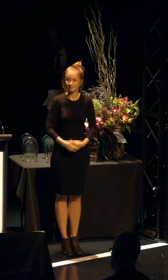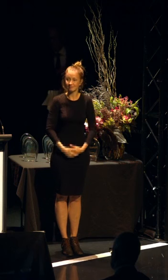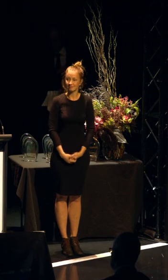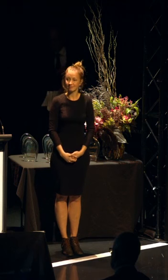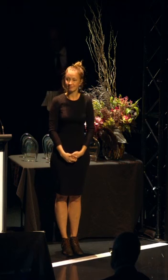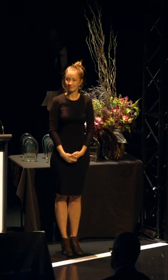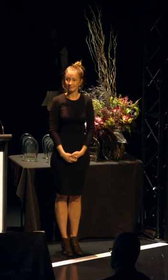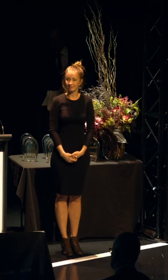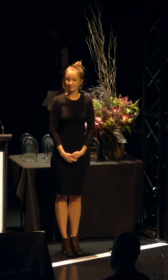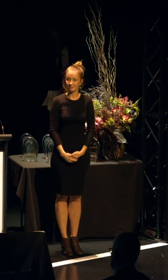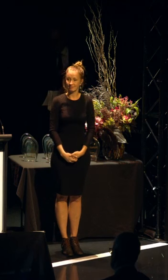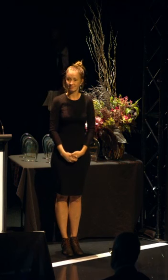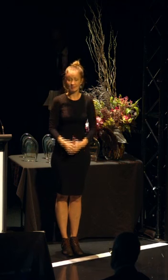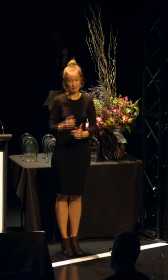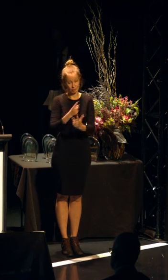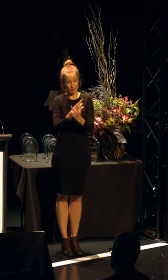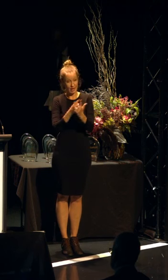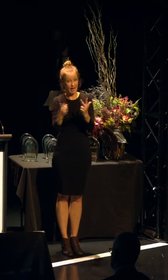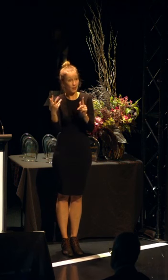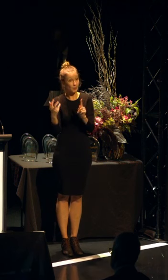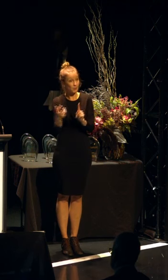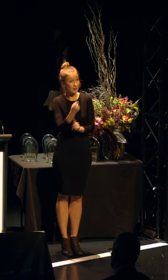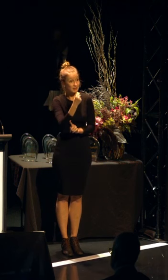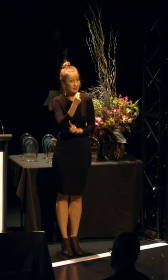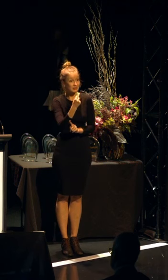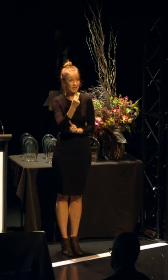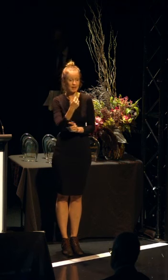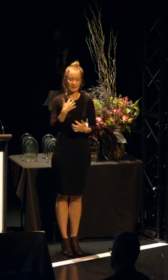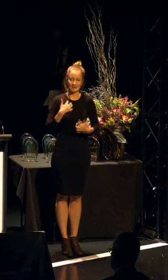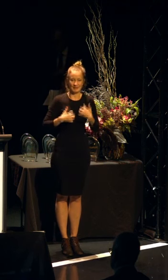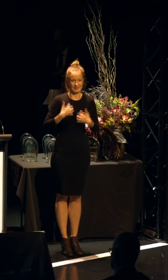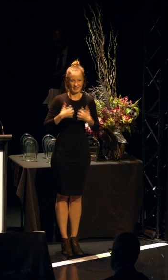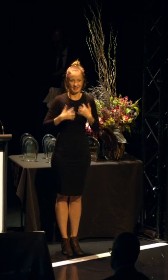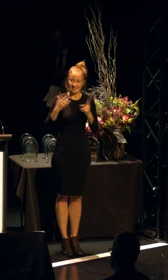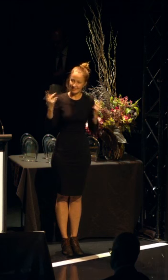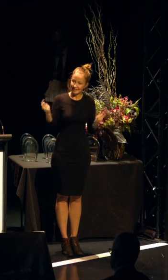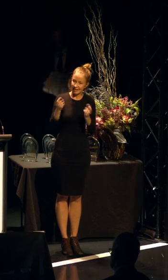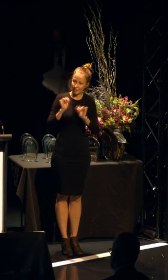To our award recipients tonight - I look forward to celebrating your achievements